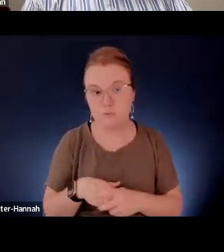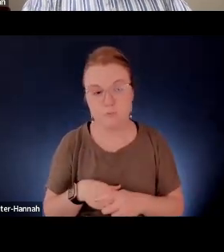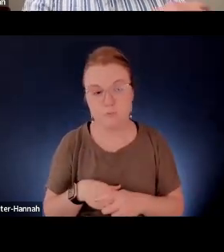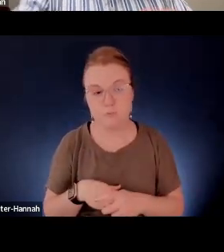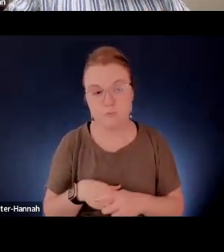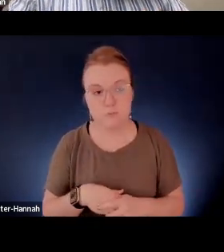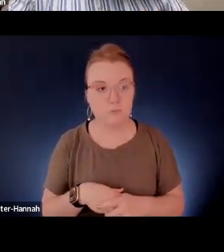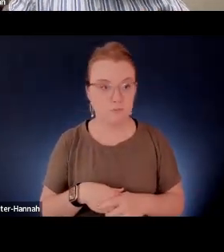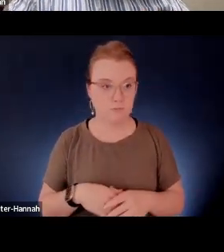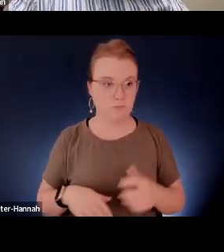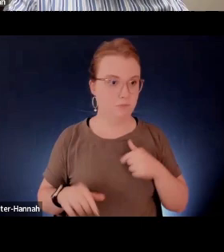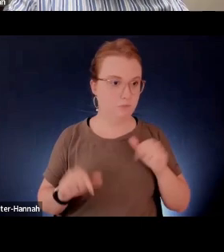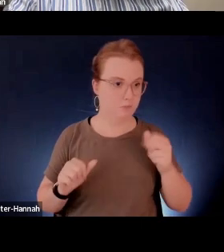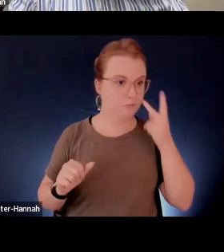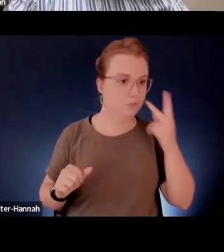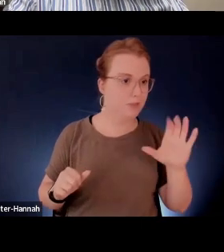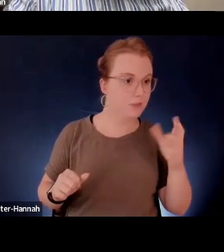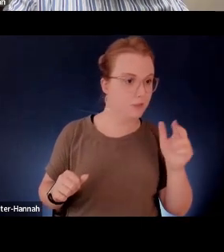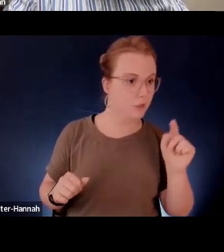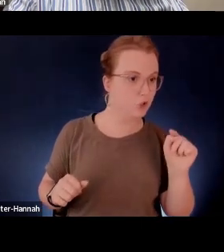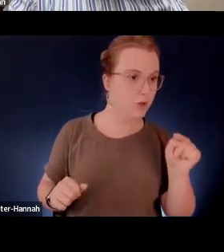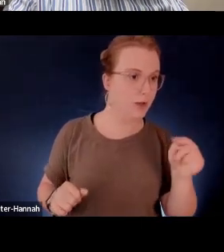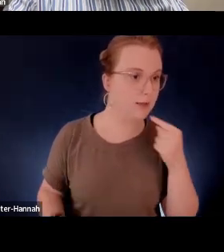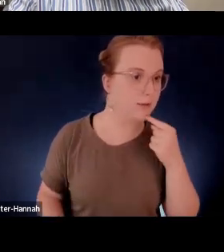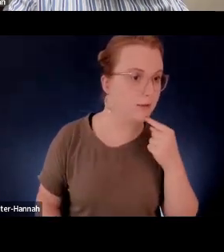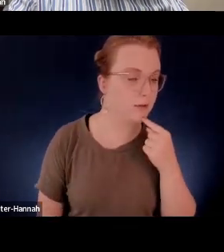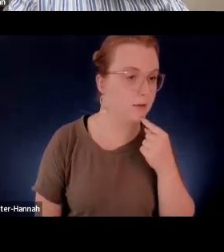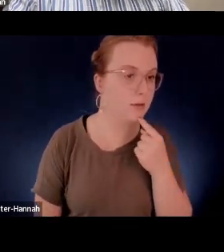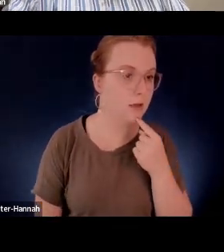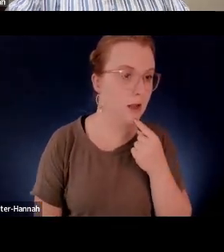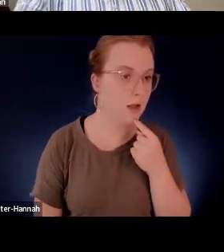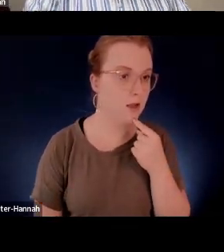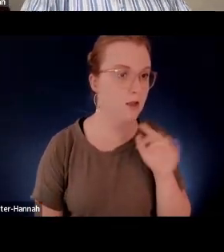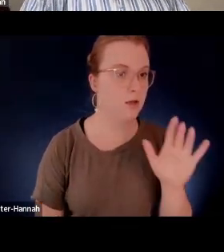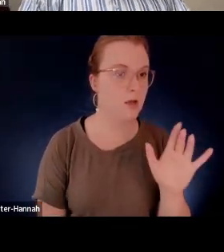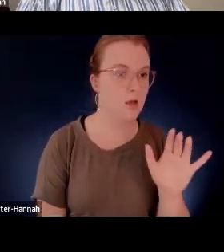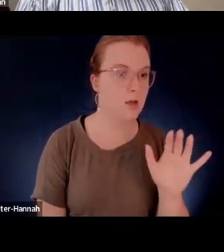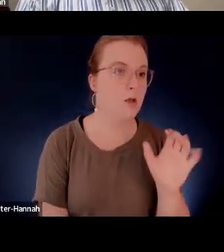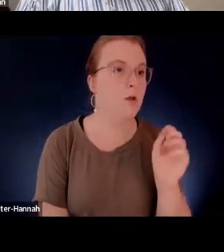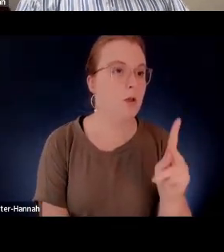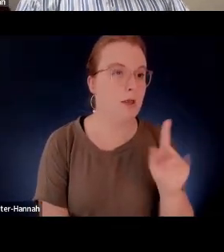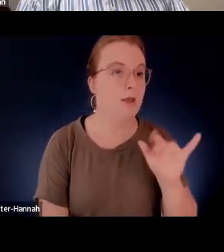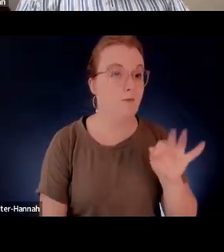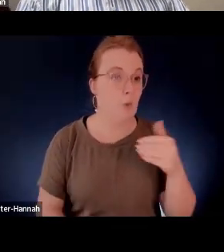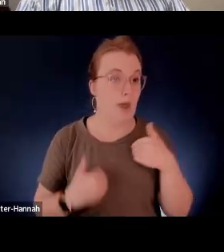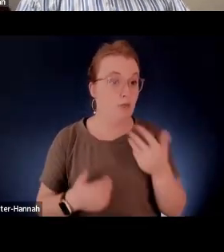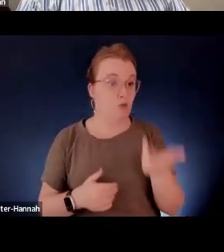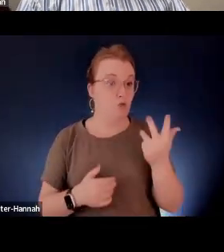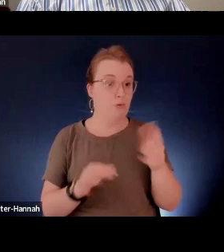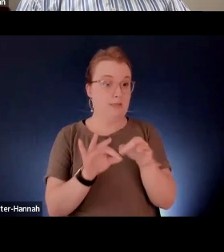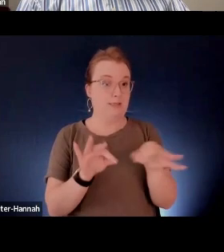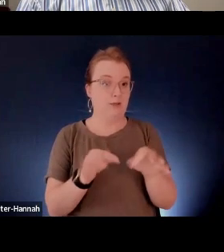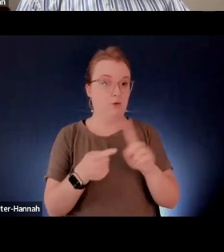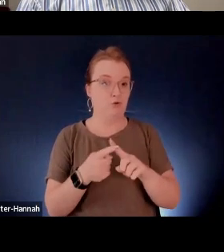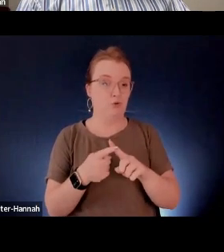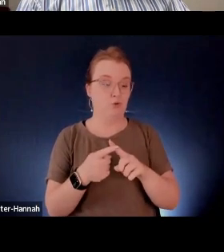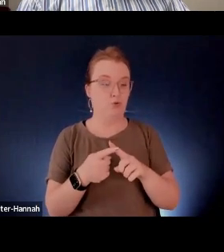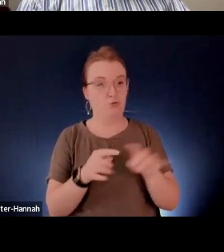I could see the chat here. It says, okay. If you had three sentences to describe UDL to an educator